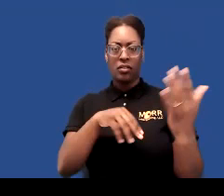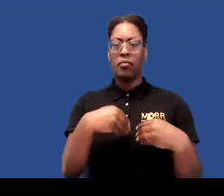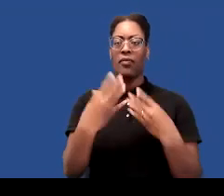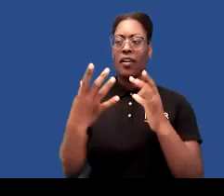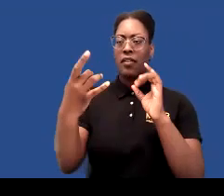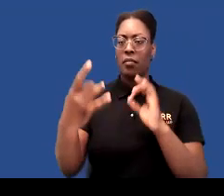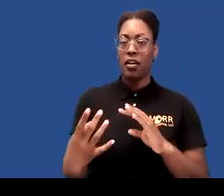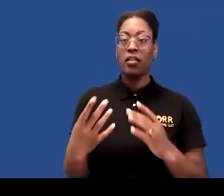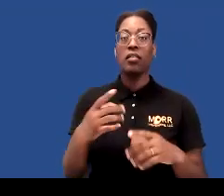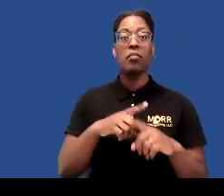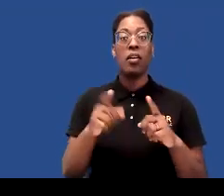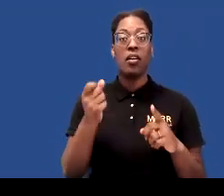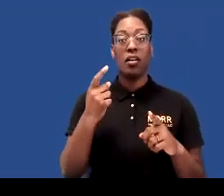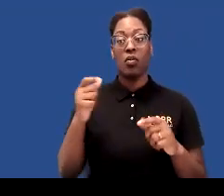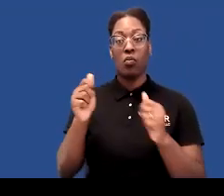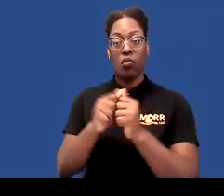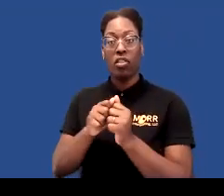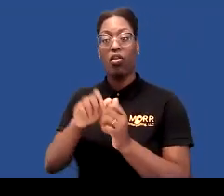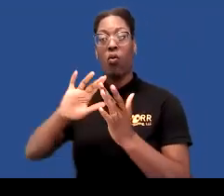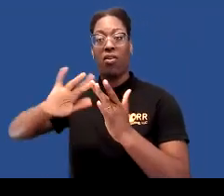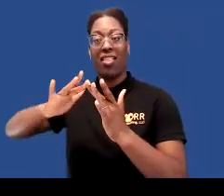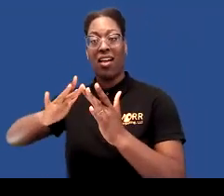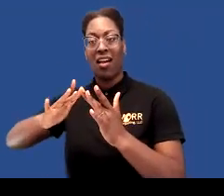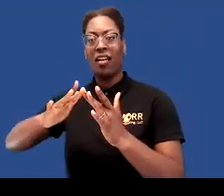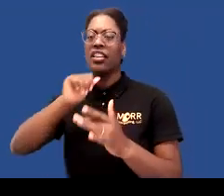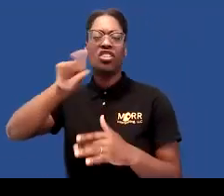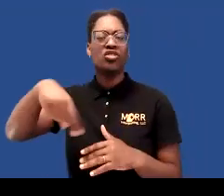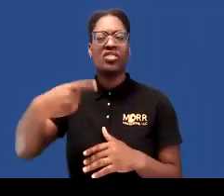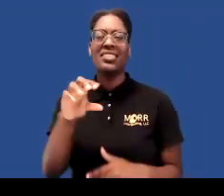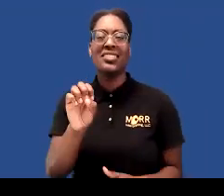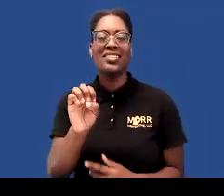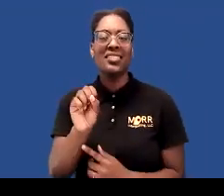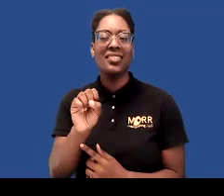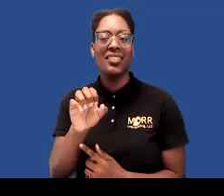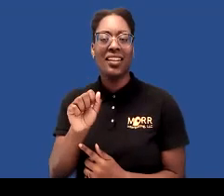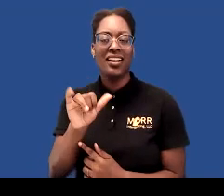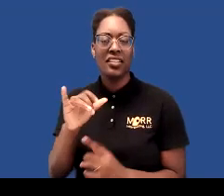not just the essay. In the third point, we can replace "instructor" with "writing consultant"